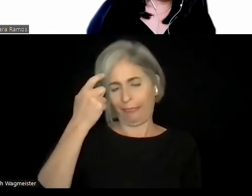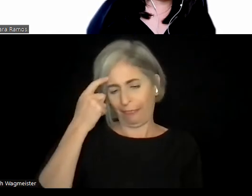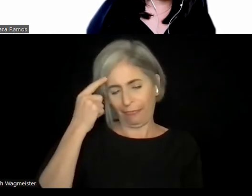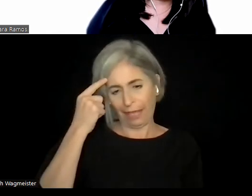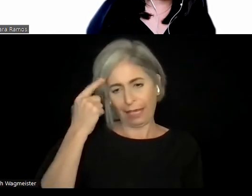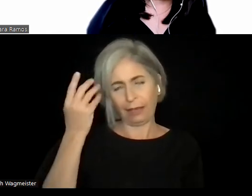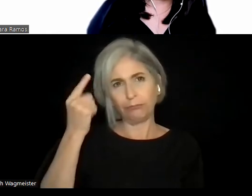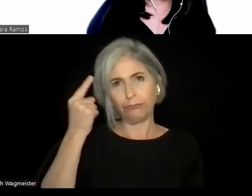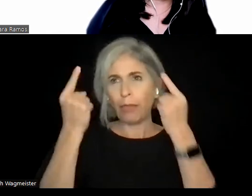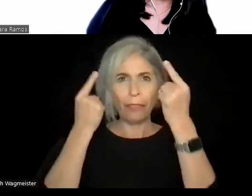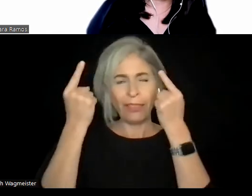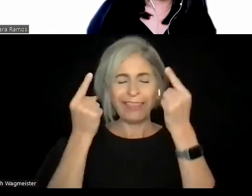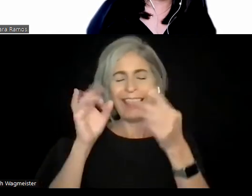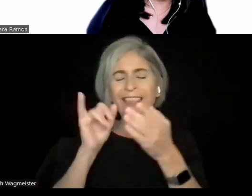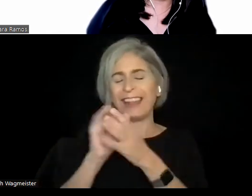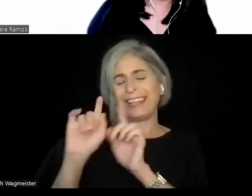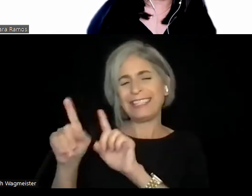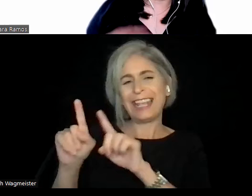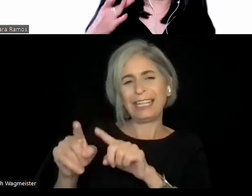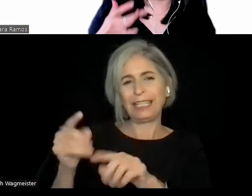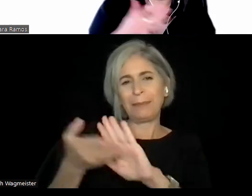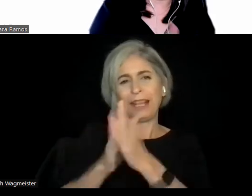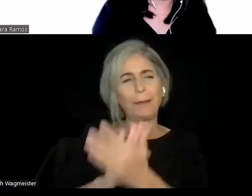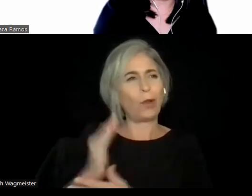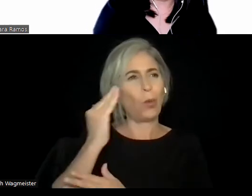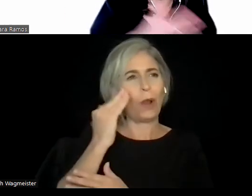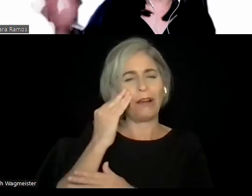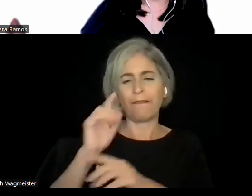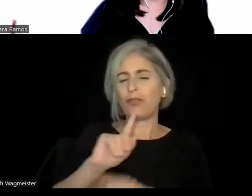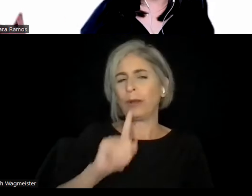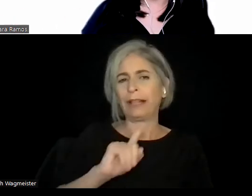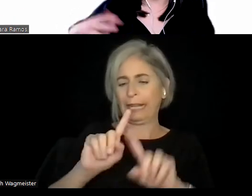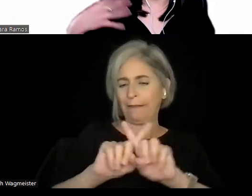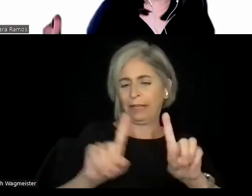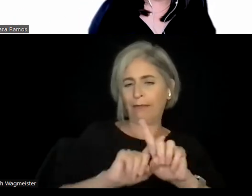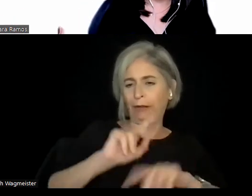compensation for research participation